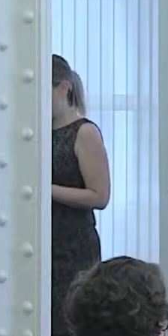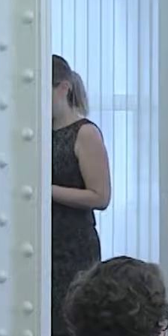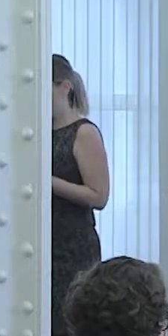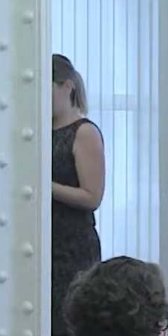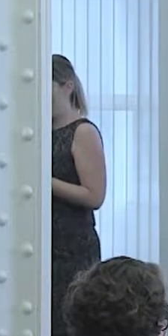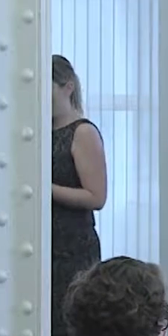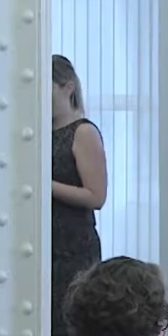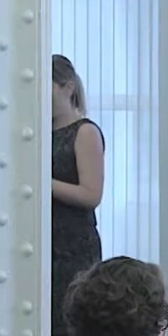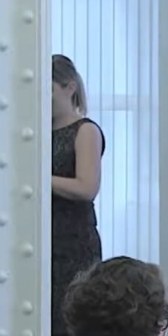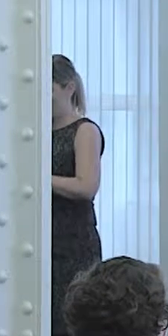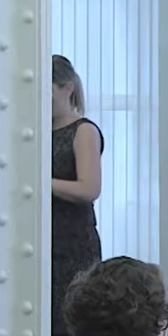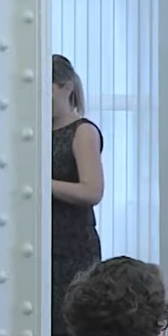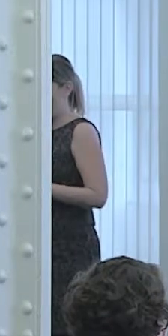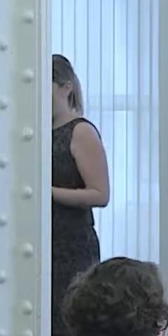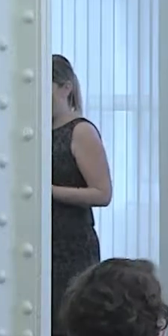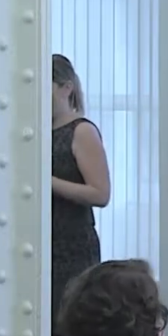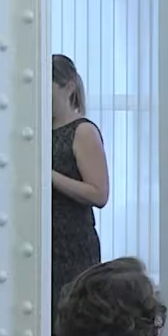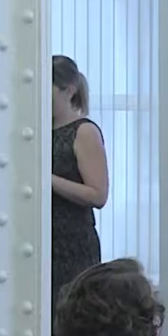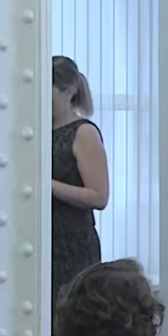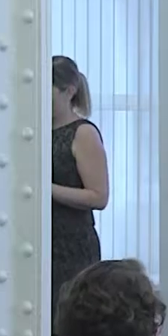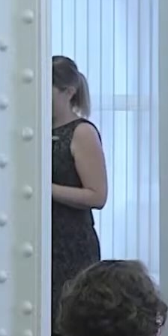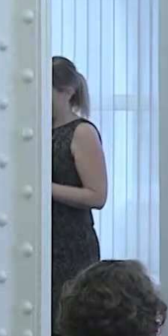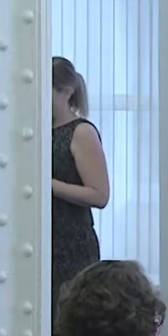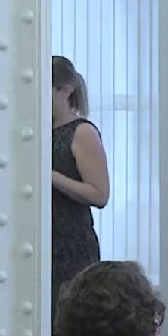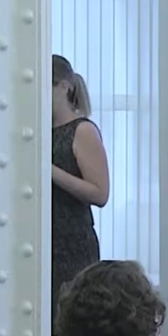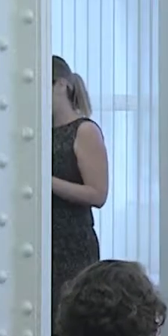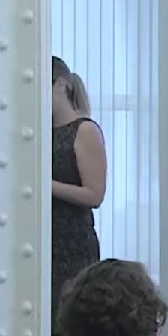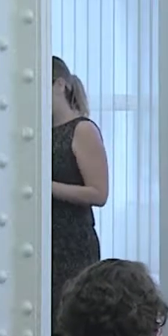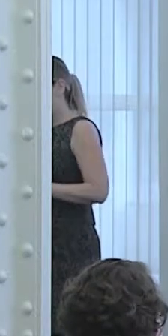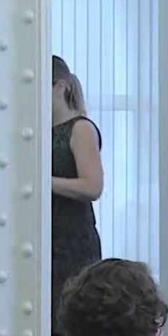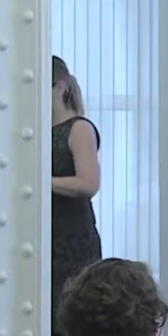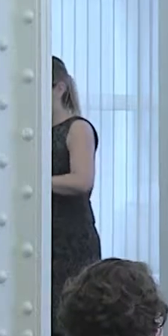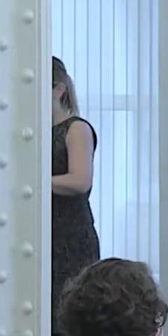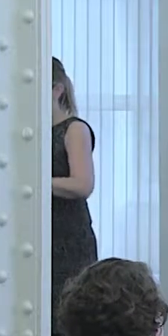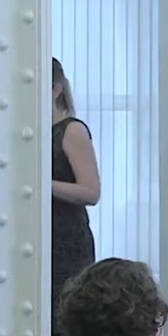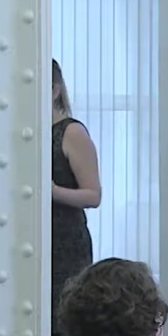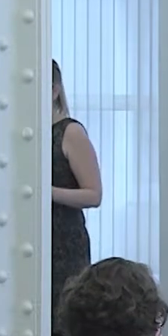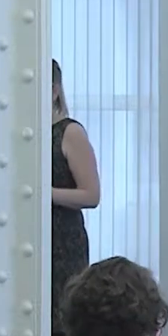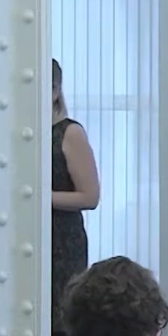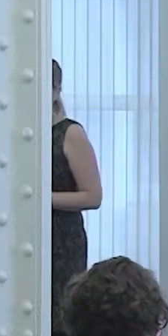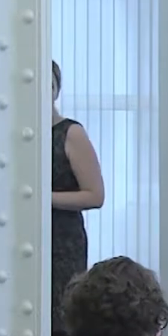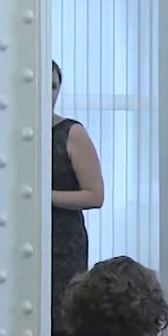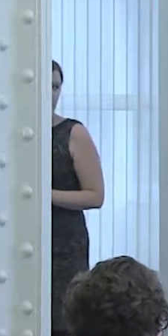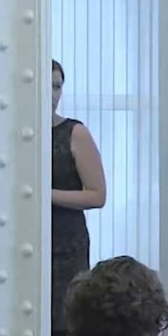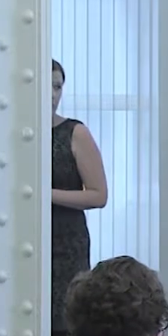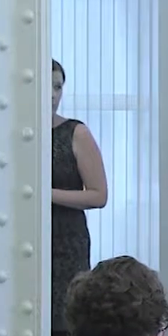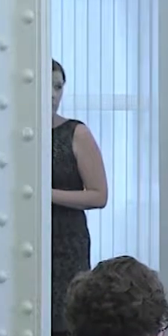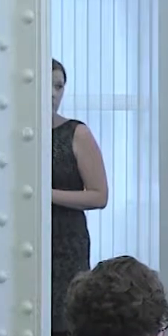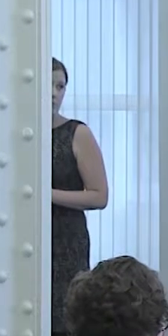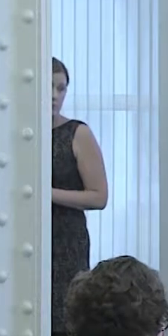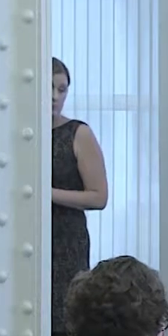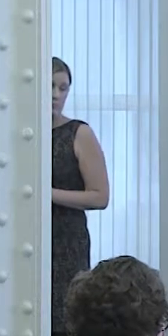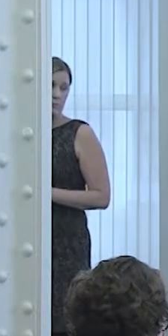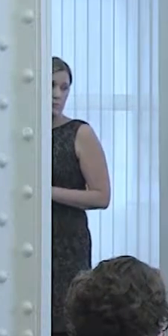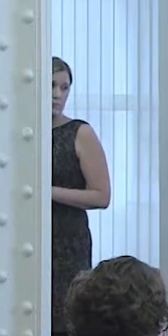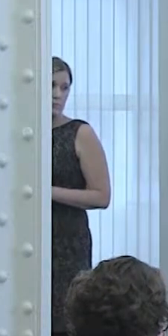but still want to have some fun time. And what comes into that, is the fact that,